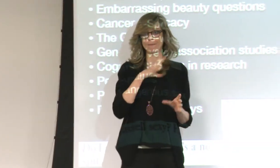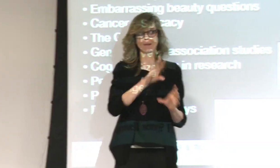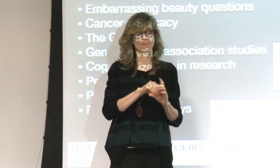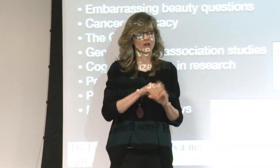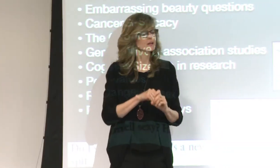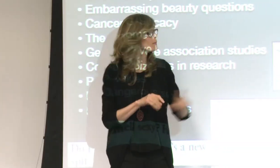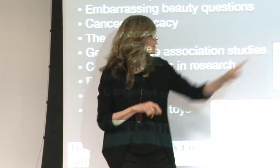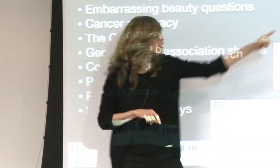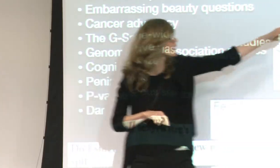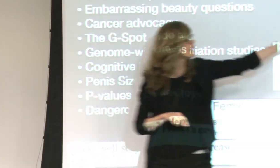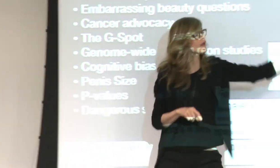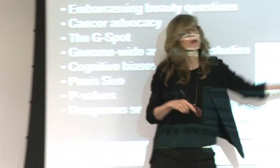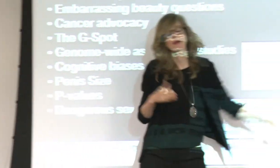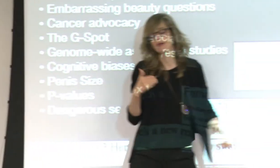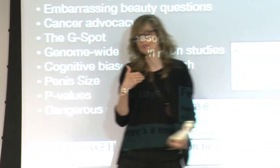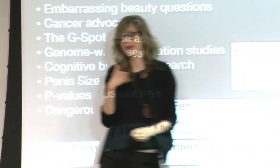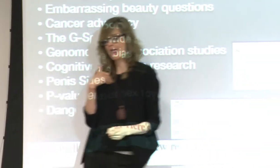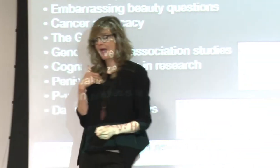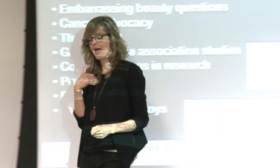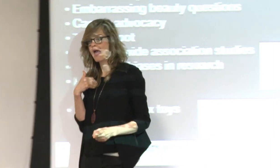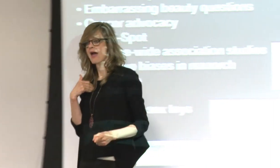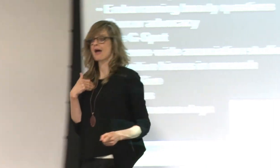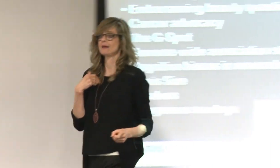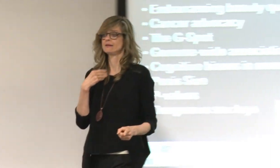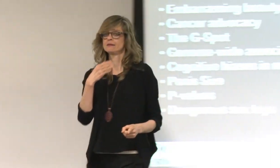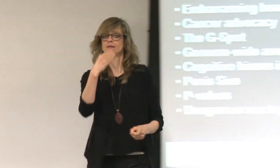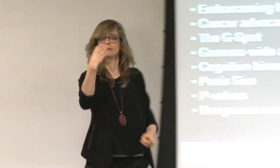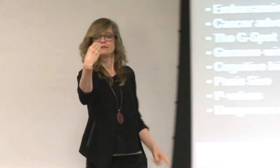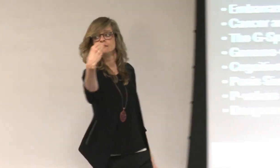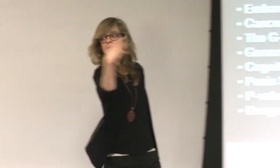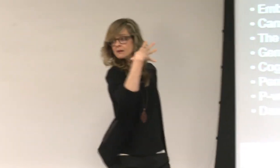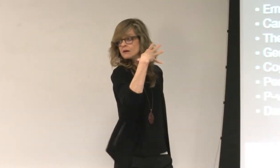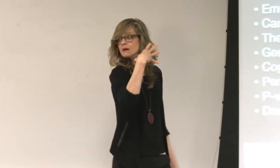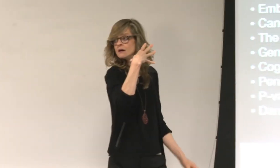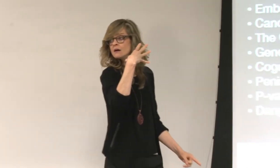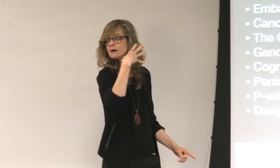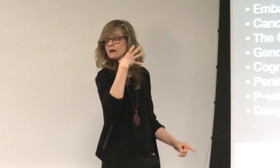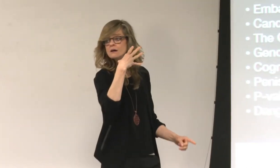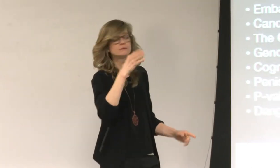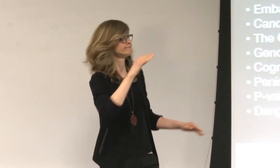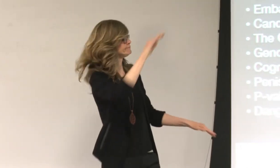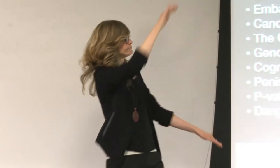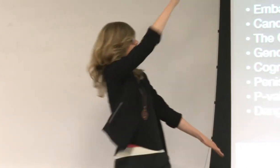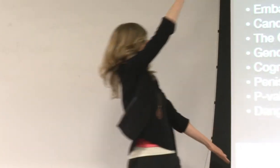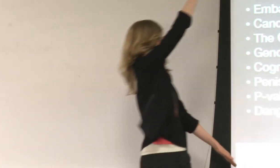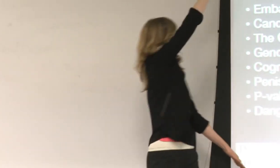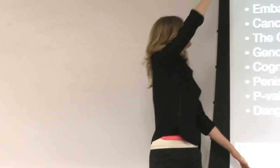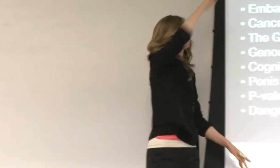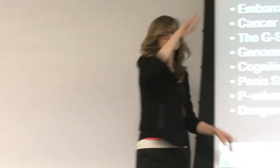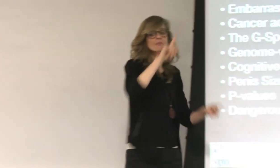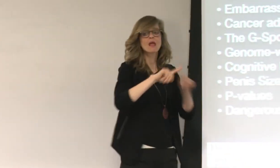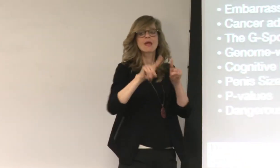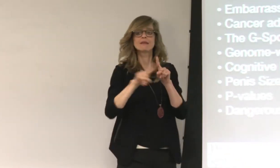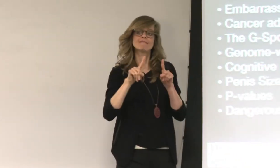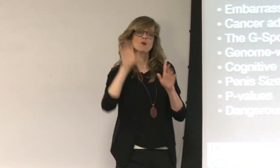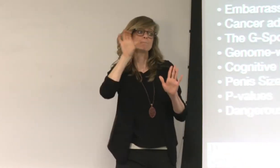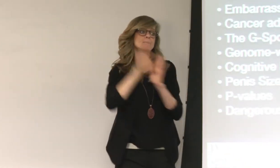IT WAS ALL WOMEN PARTICIPANTS, AND THEY SAW A PICTURE PROJECTED,